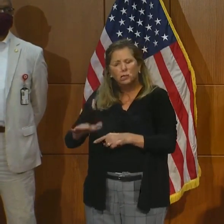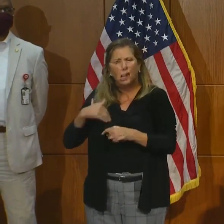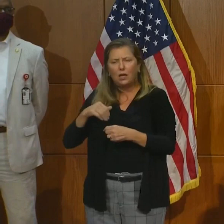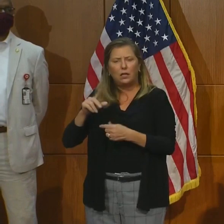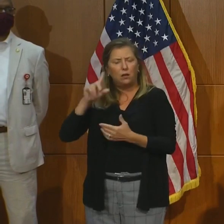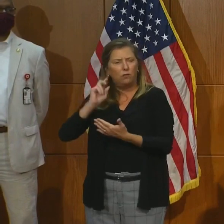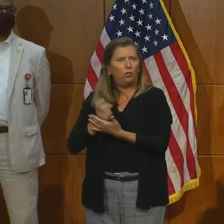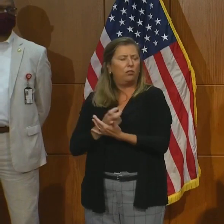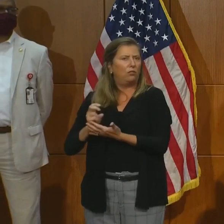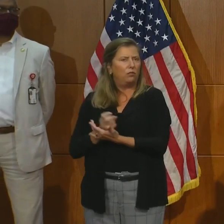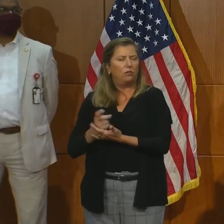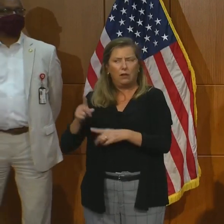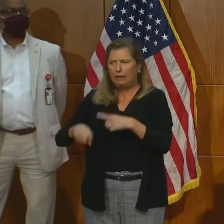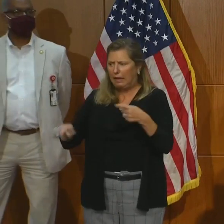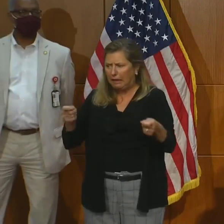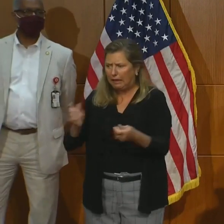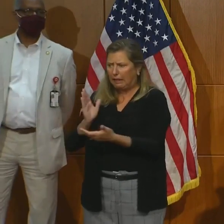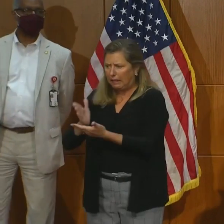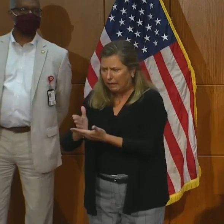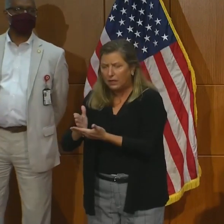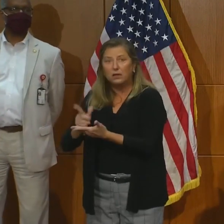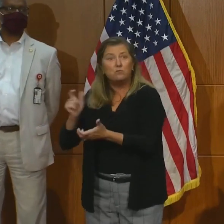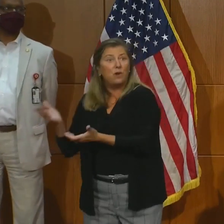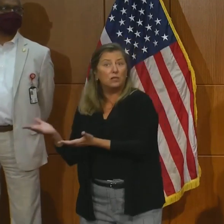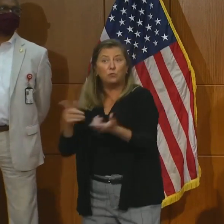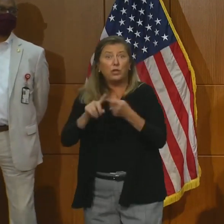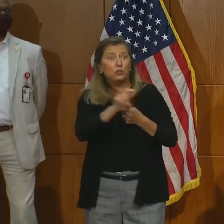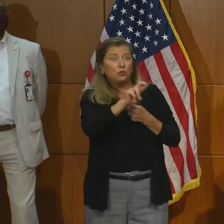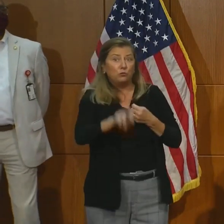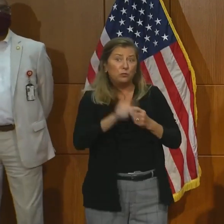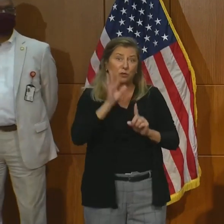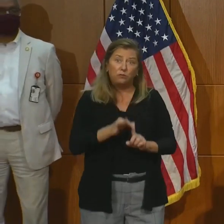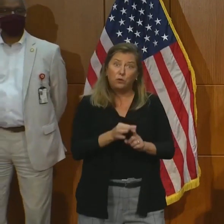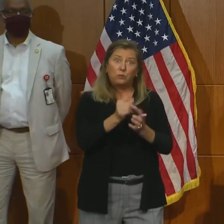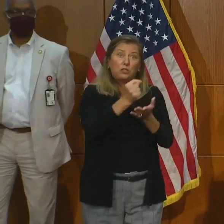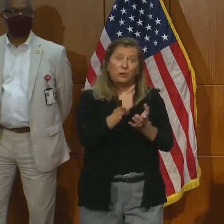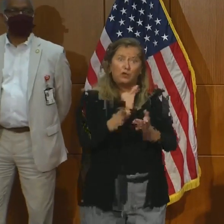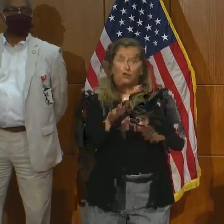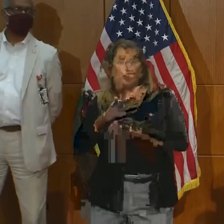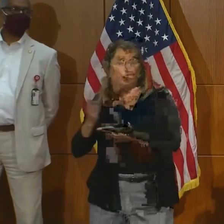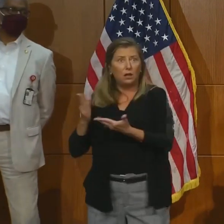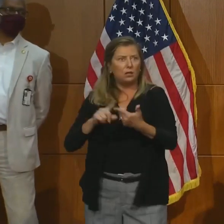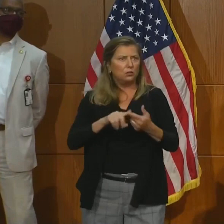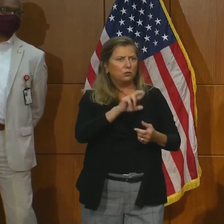I'VE TALKED TO A MOTHER IN HAMPTON ROADS WHOSE CHILD HAS BEEN HAVING UNCONTROLLED